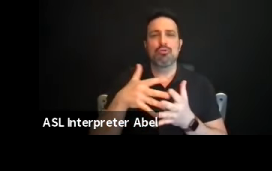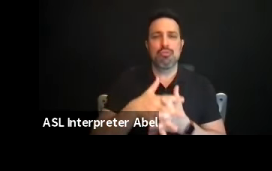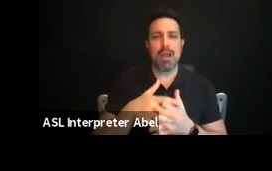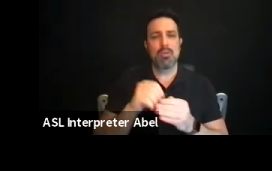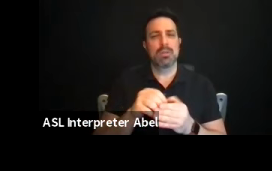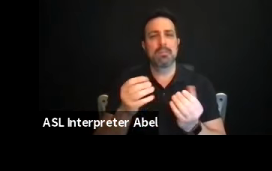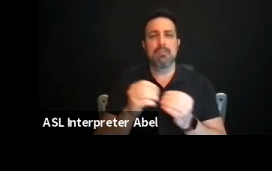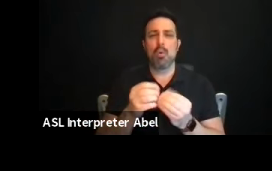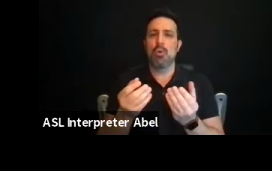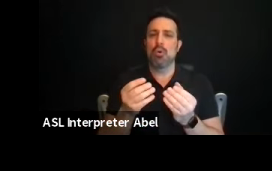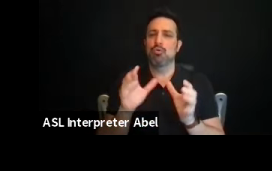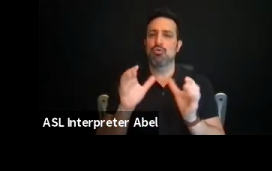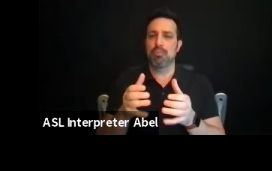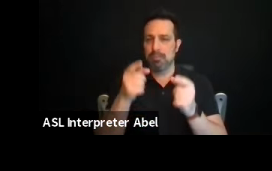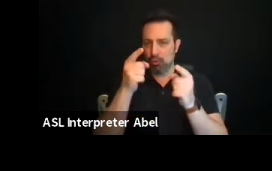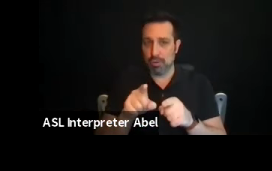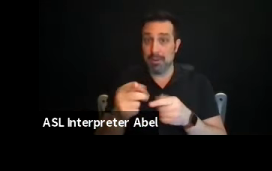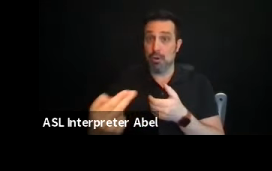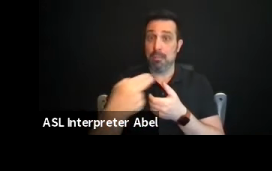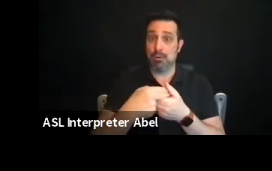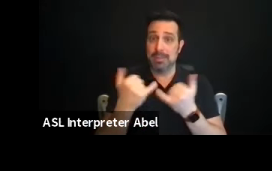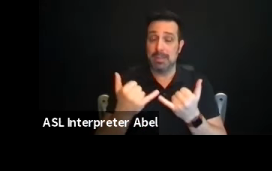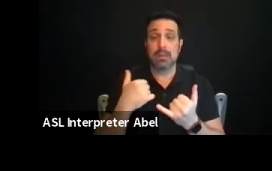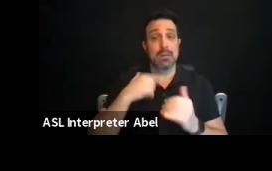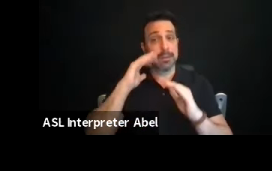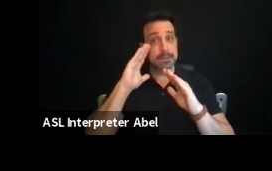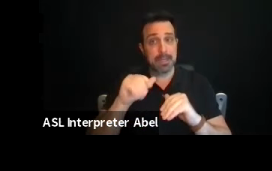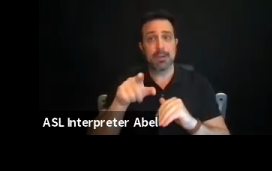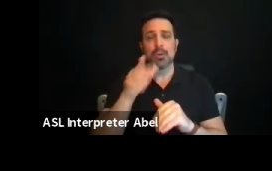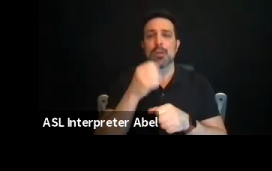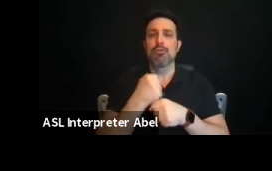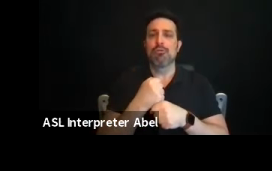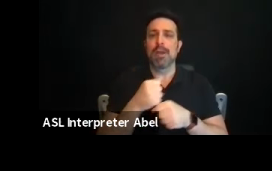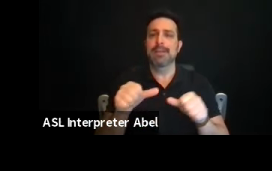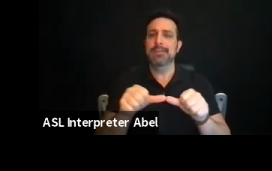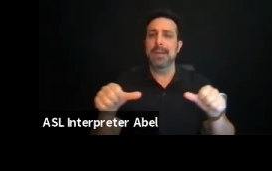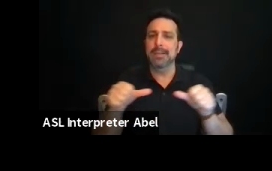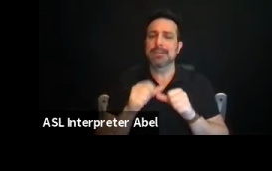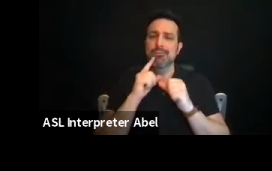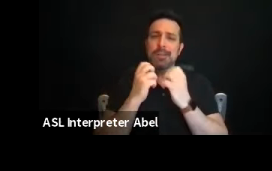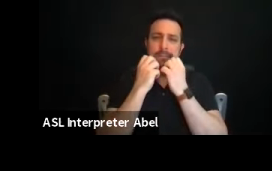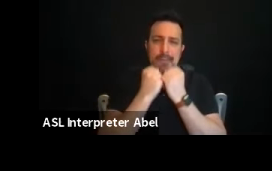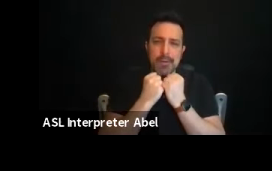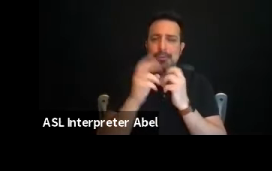volunteers. Now before telling you about the virtual events we have planned today, I'd